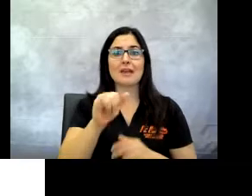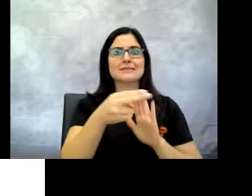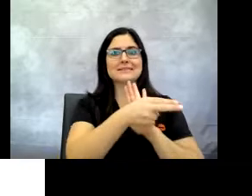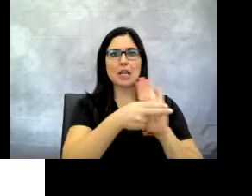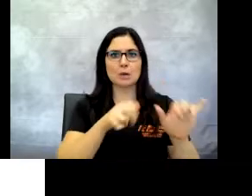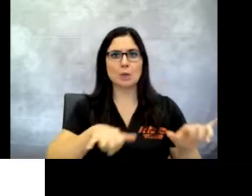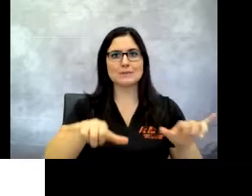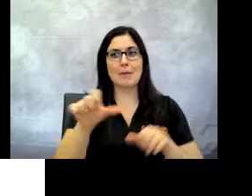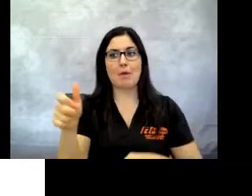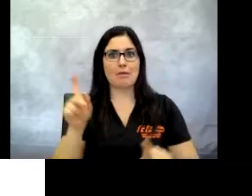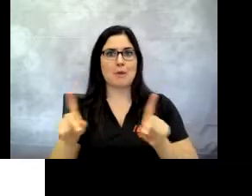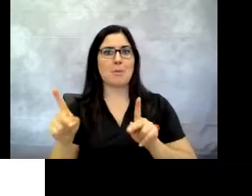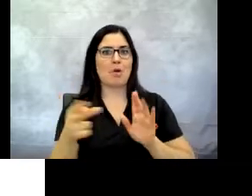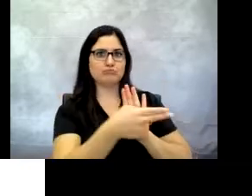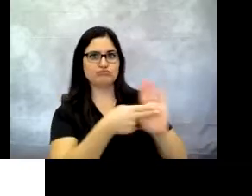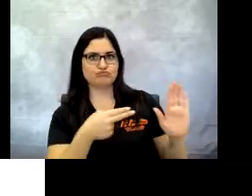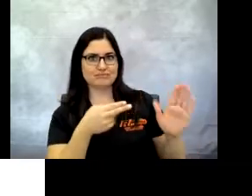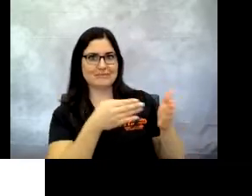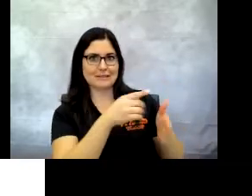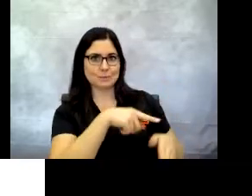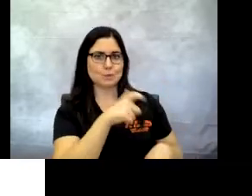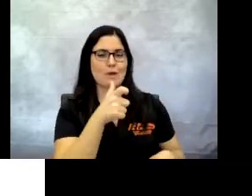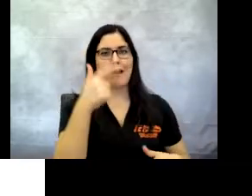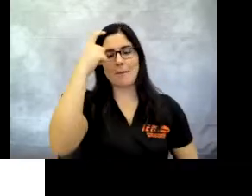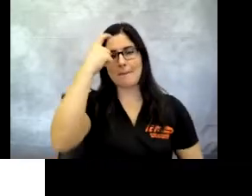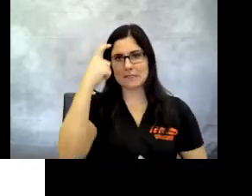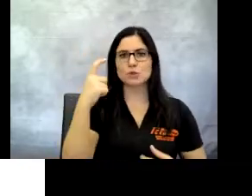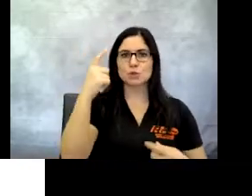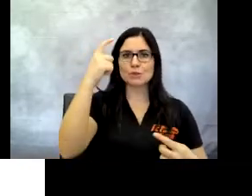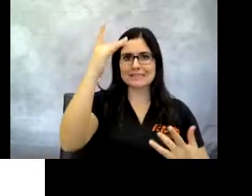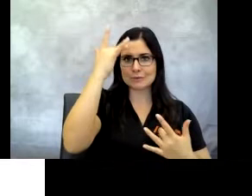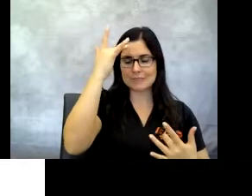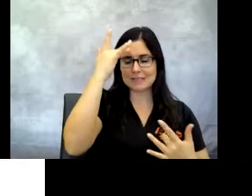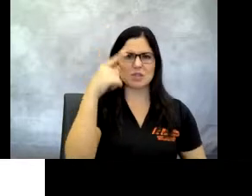have on people with a mental illness, that they're crazy. They should be locked up or they're dangerous.